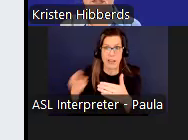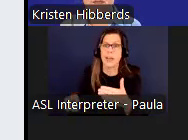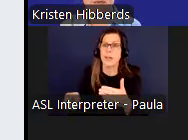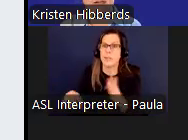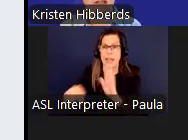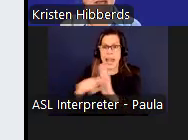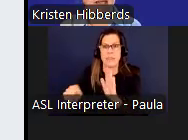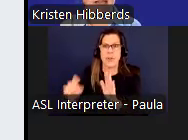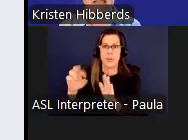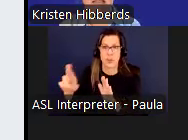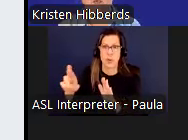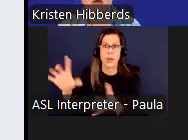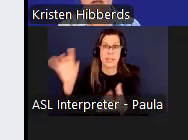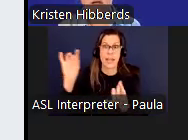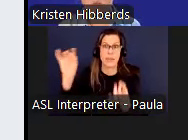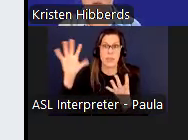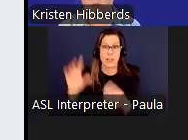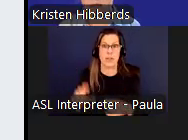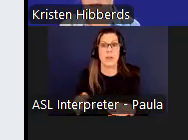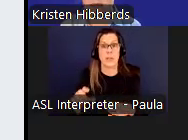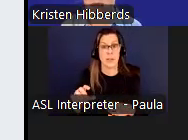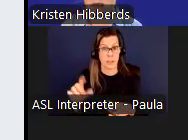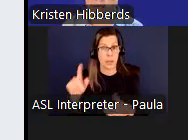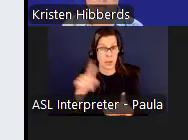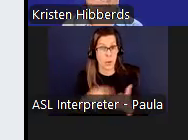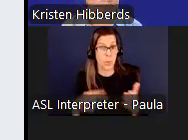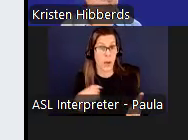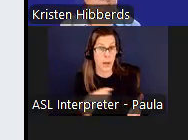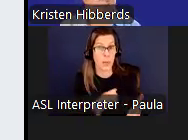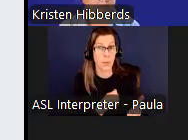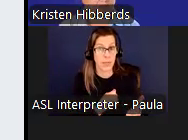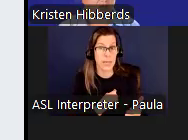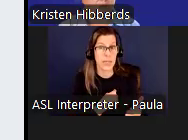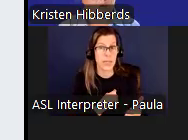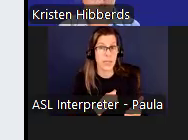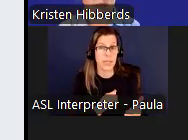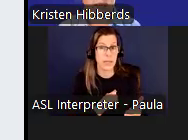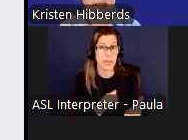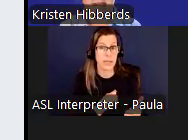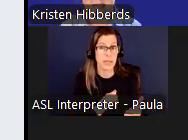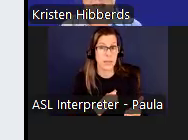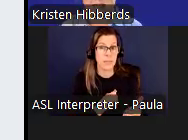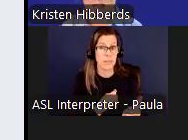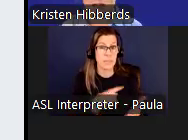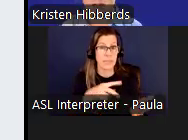So Nicolette and this one, what we what we intended to do here was